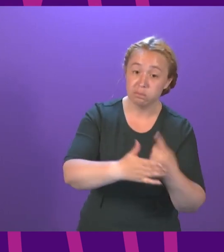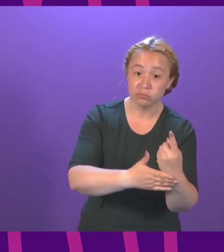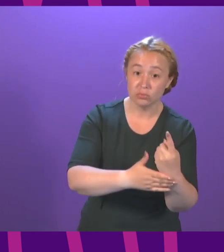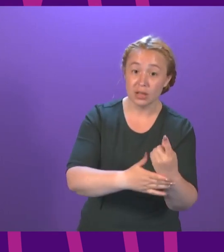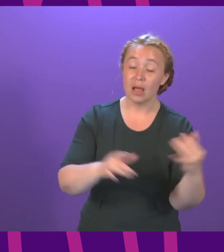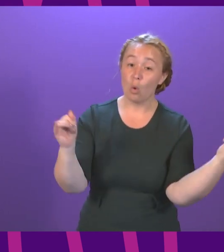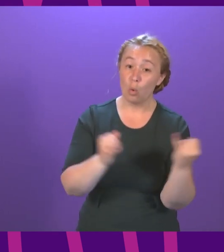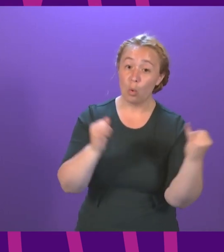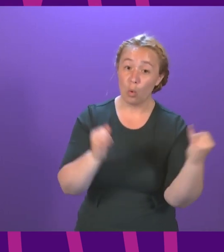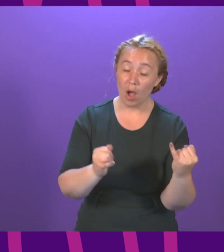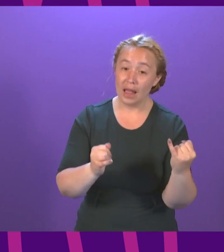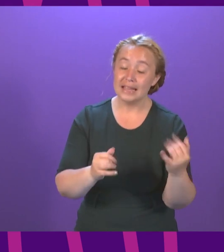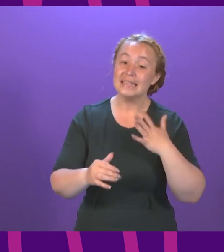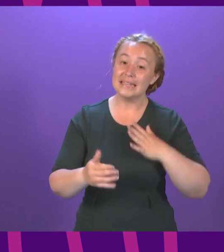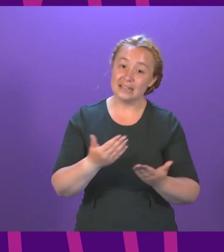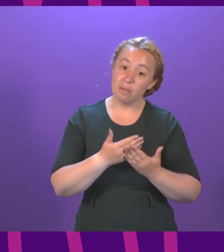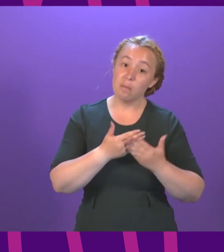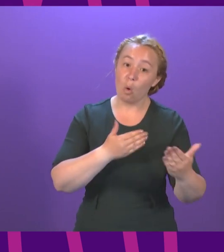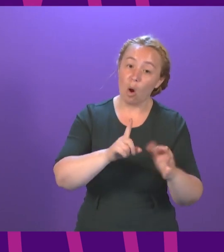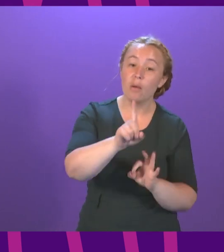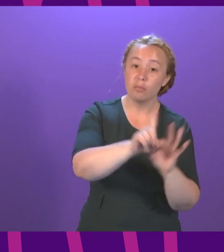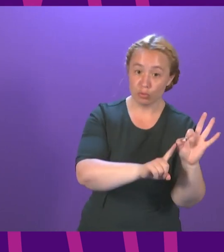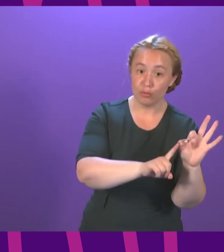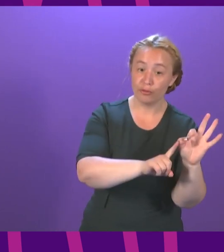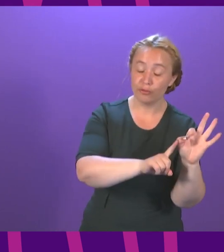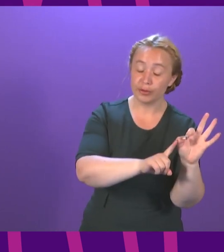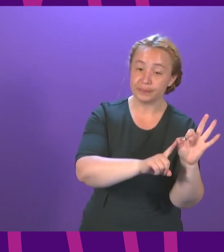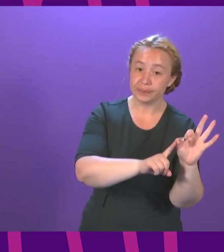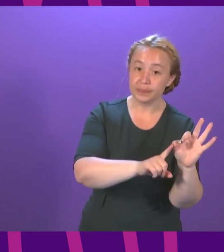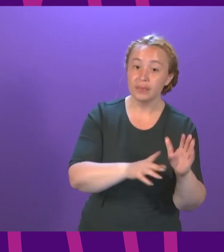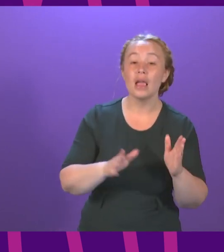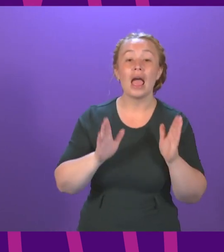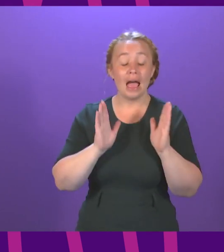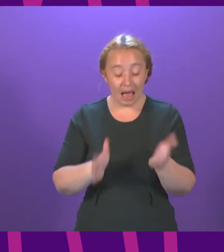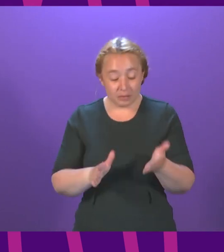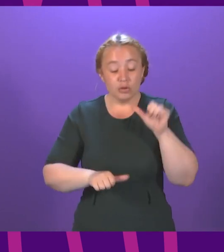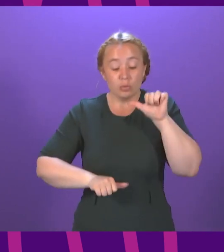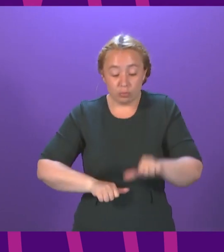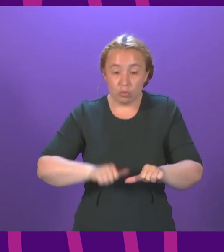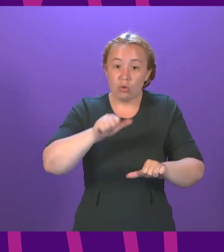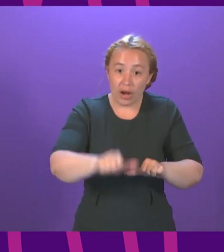tilt further in favour of moving forward, and we have to make progress back to normality.